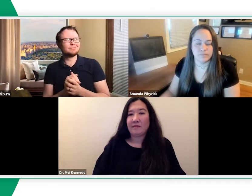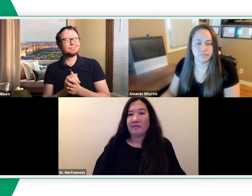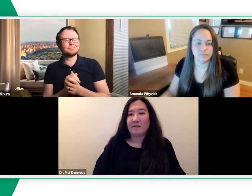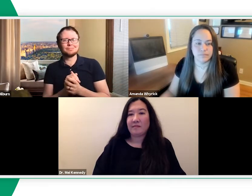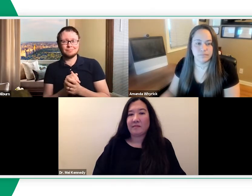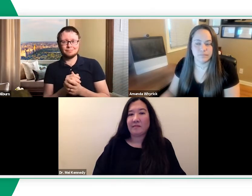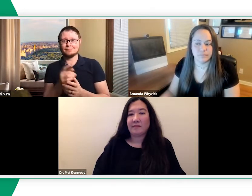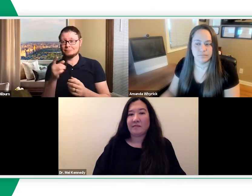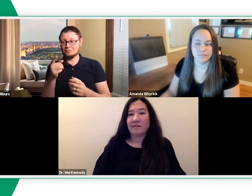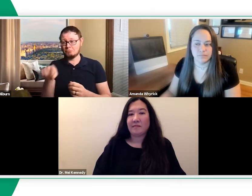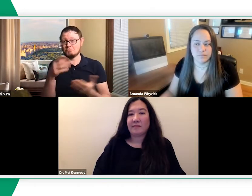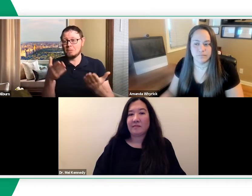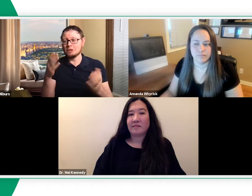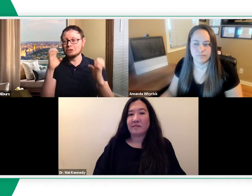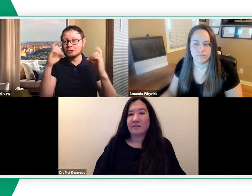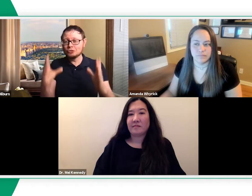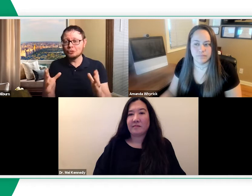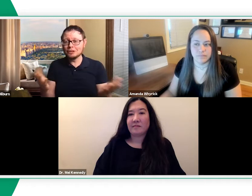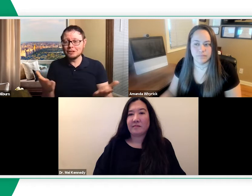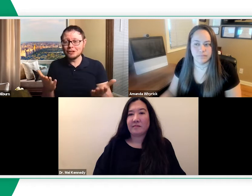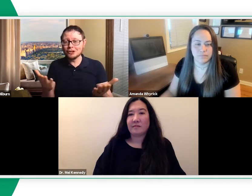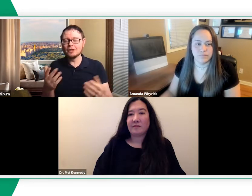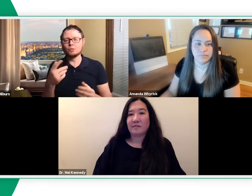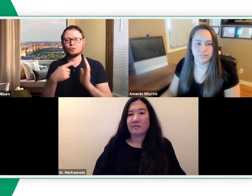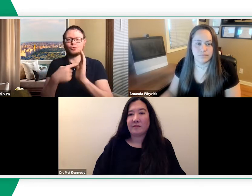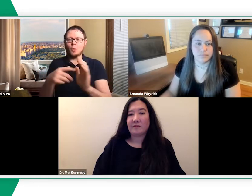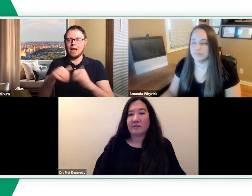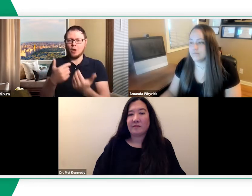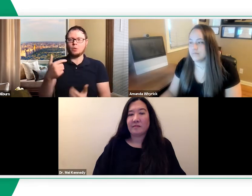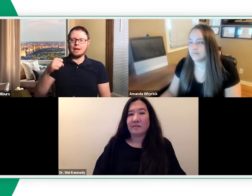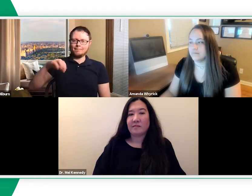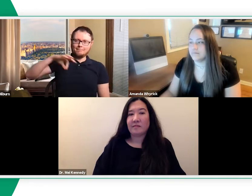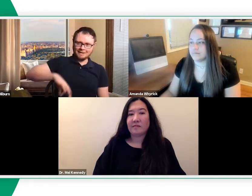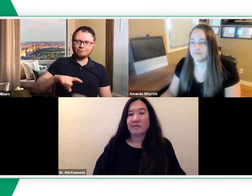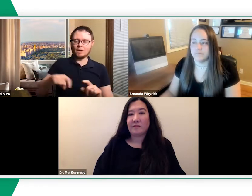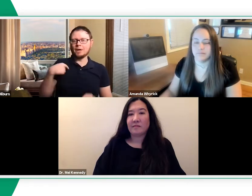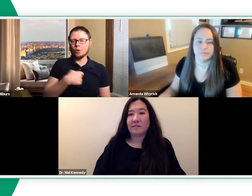So the purpose of today's webinar, you see up on the screen. You might be educators.